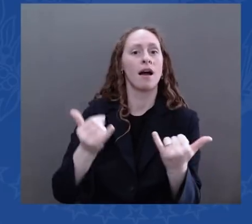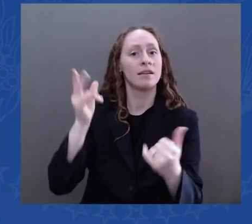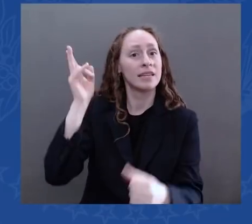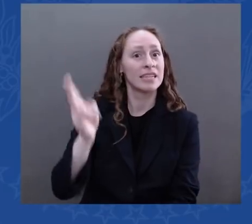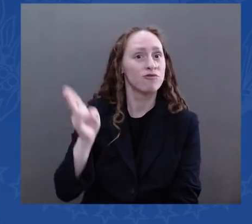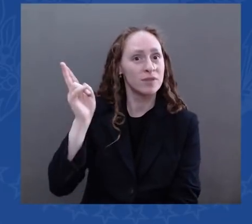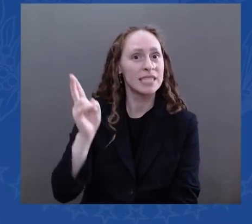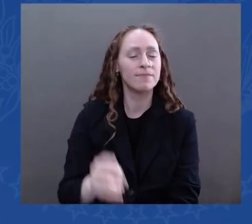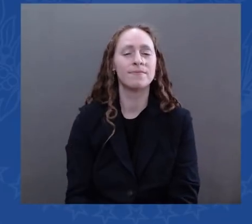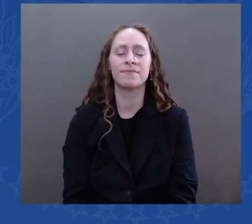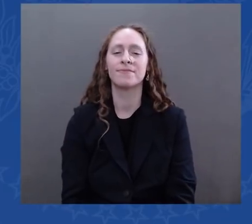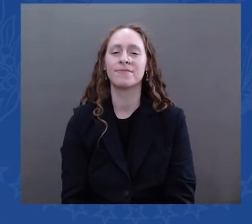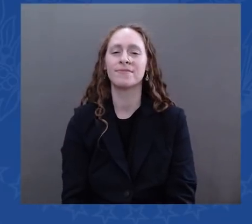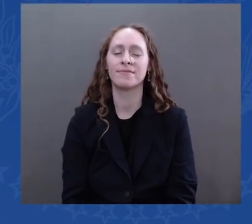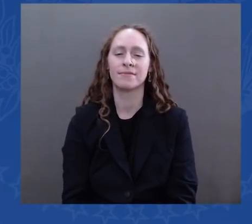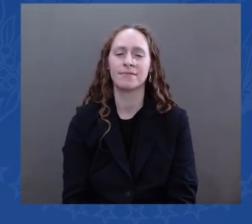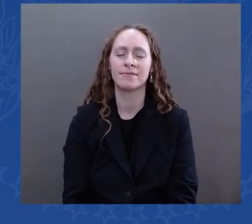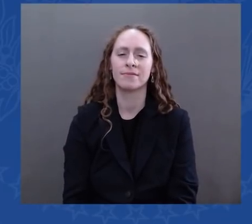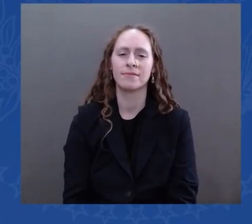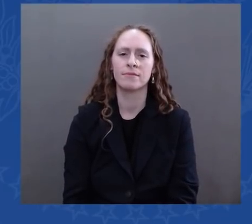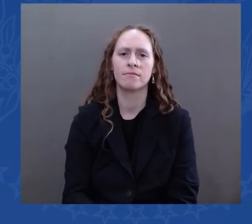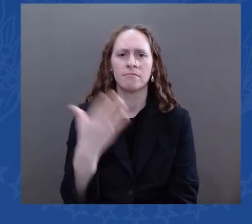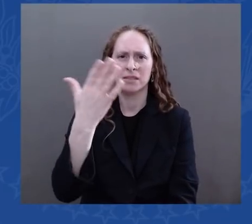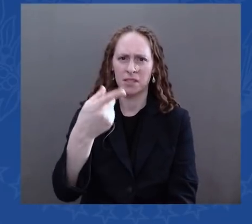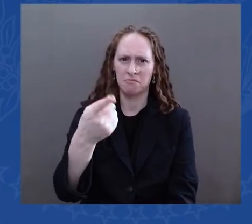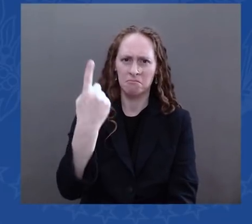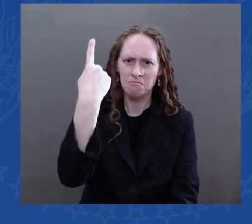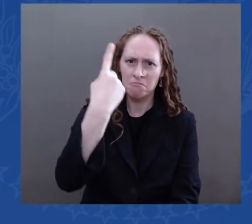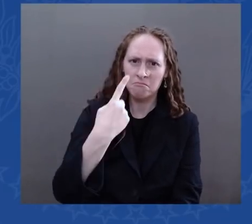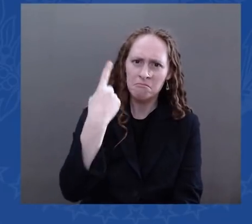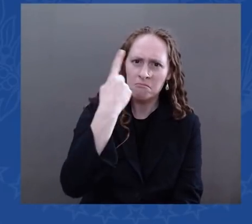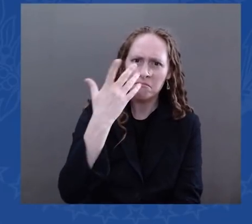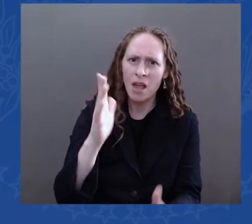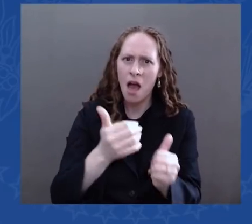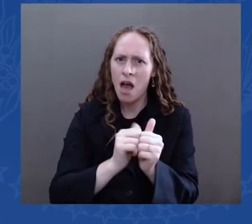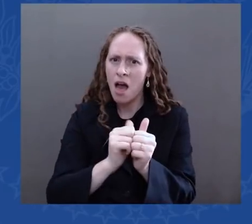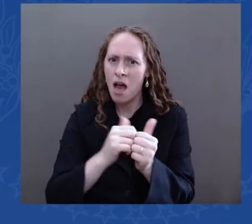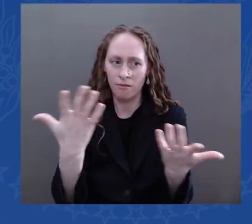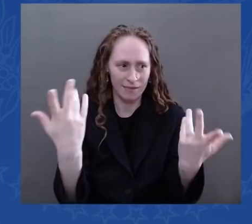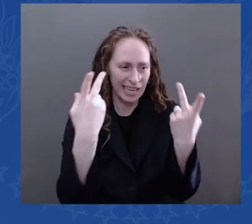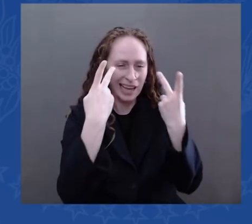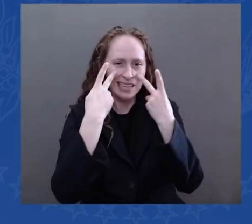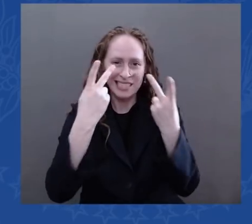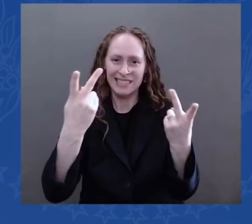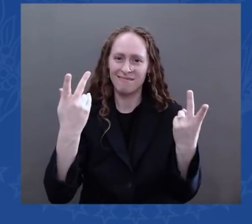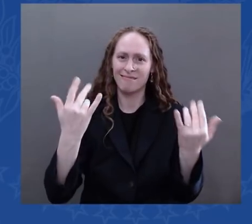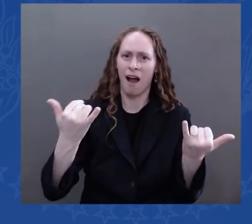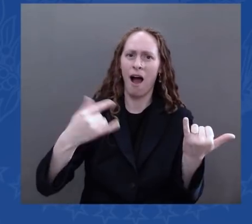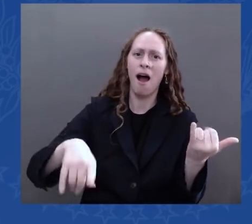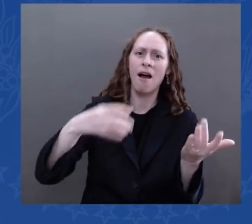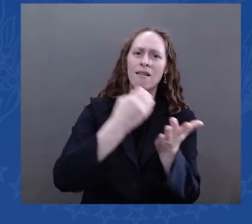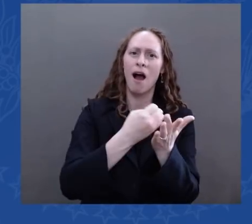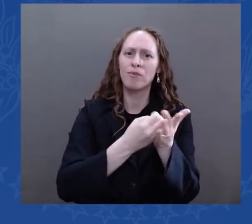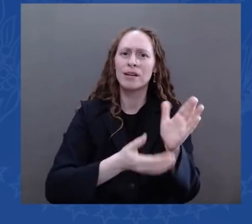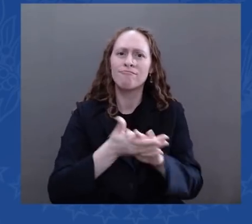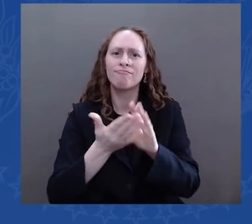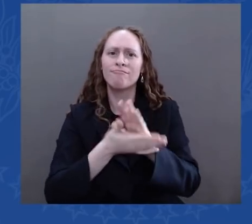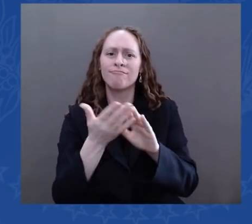We have created a record 6.7 million jobs since I took office. And we have generated a GDP growth of 5.7 percent,